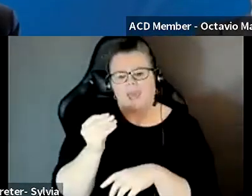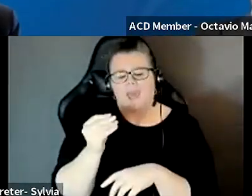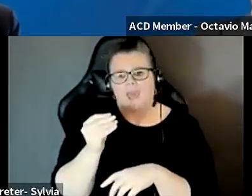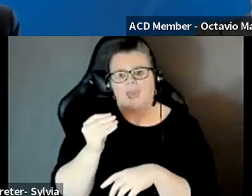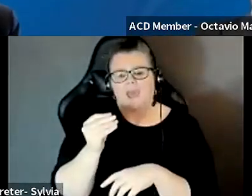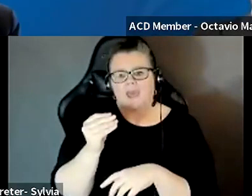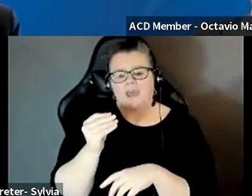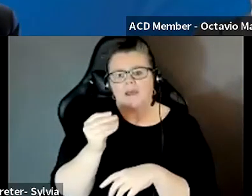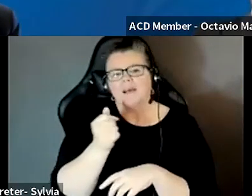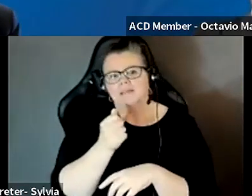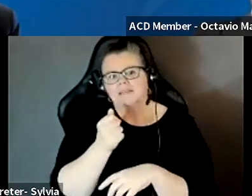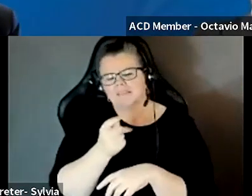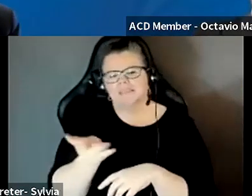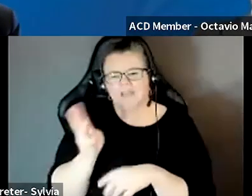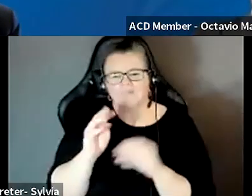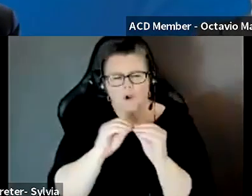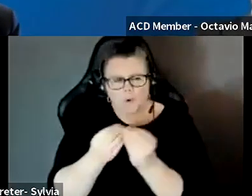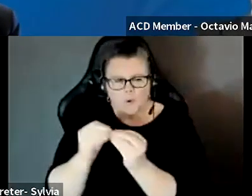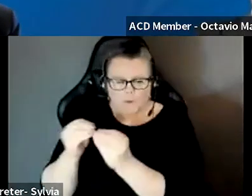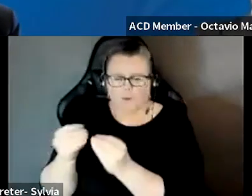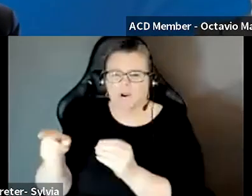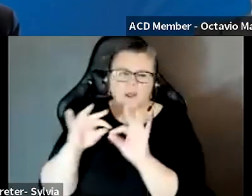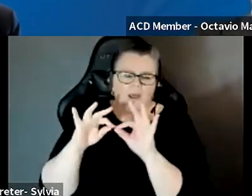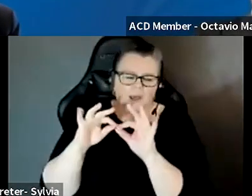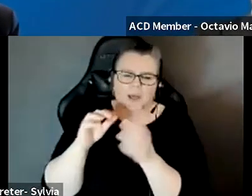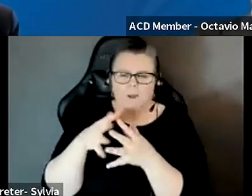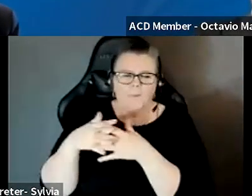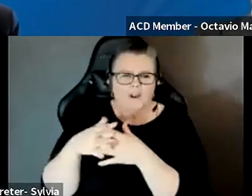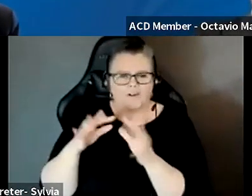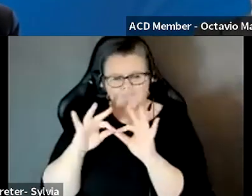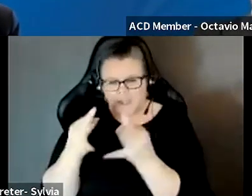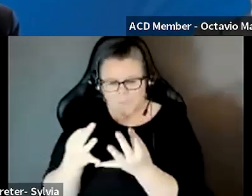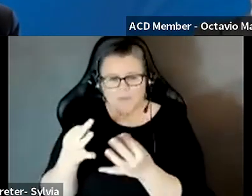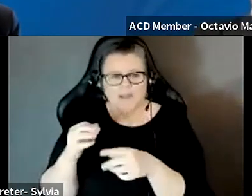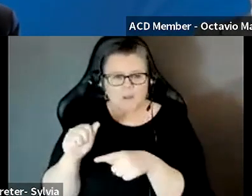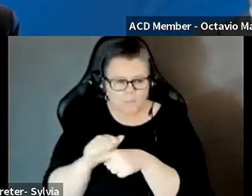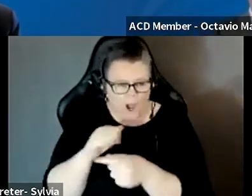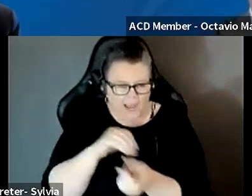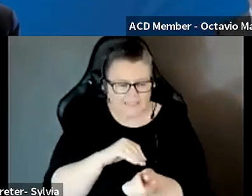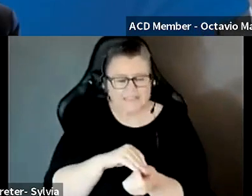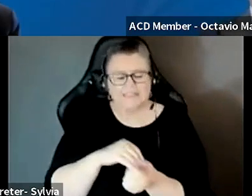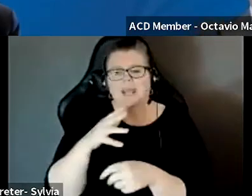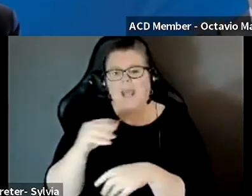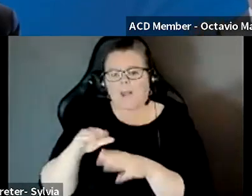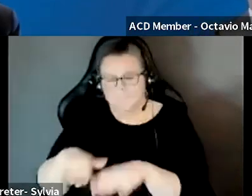of Family Practice, American Academy of Pediatrics, and others, we're working with them to plan.